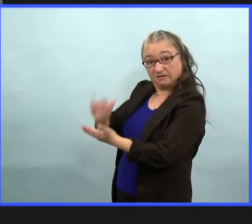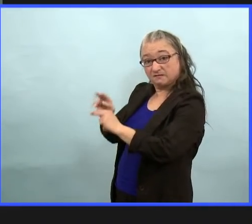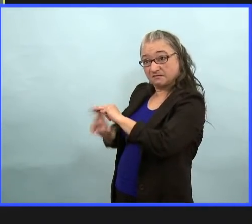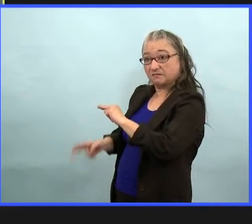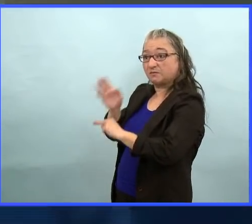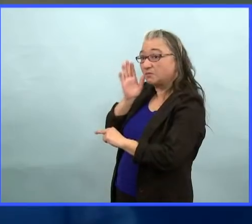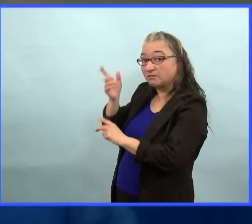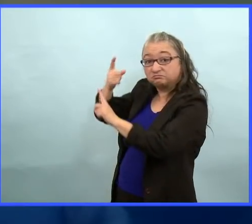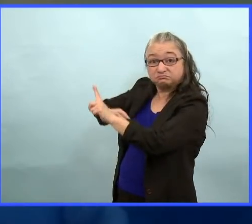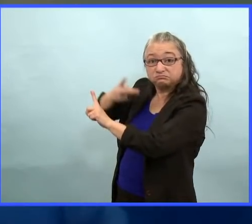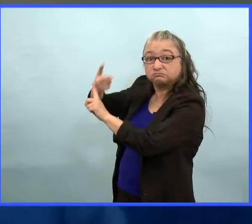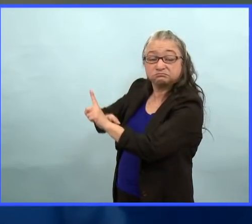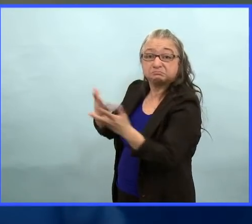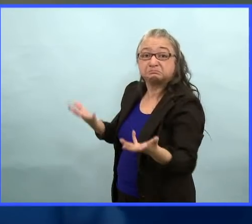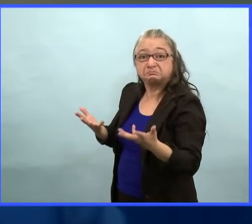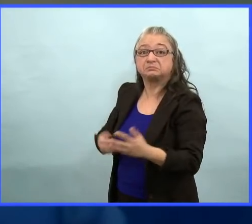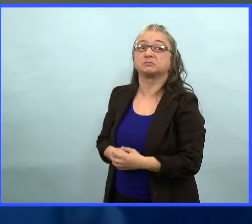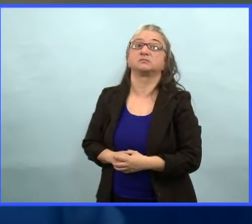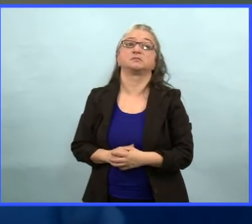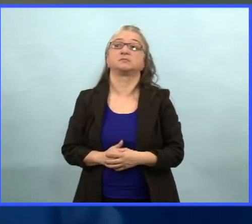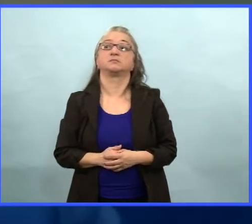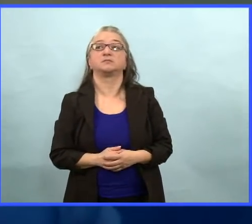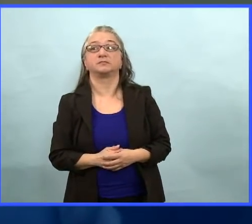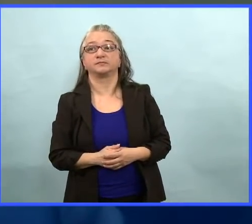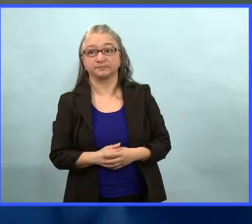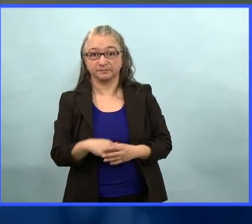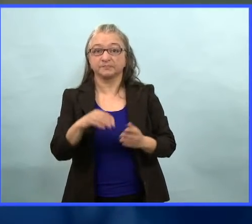uh well it depends on on what normal should be and what it was